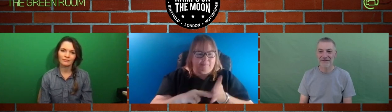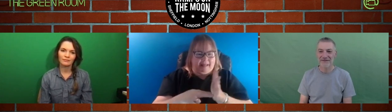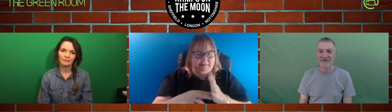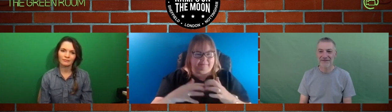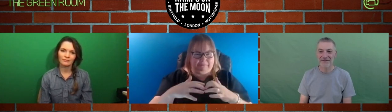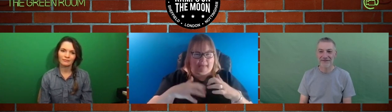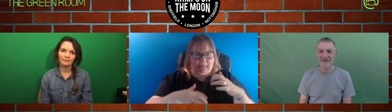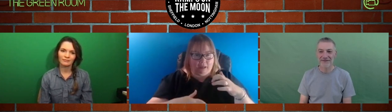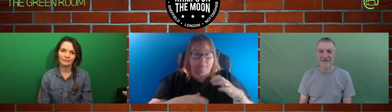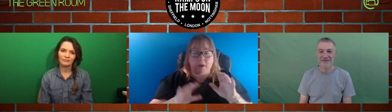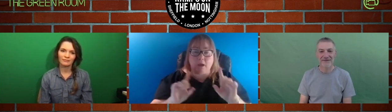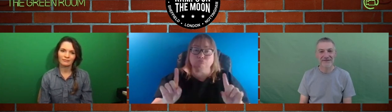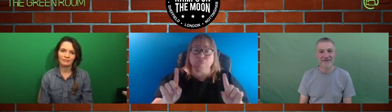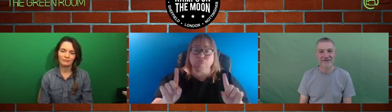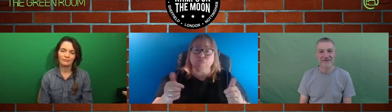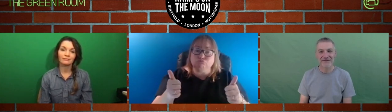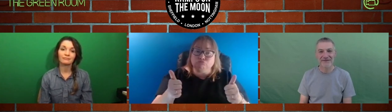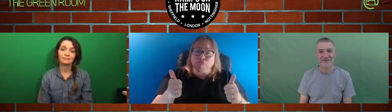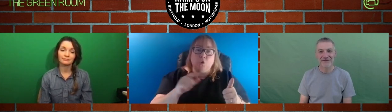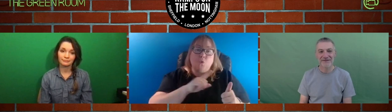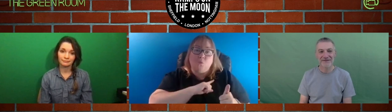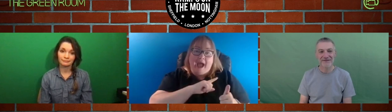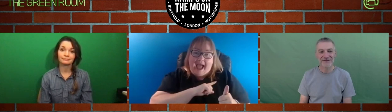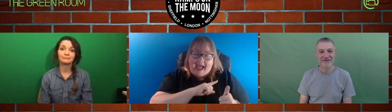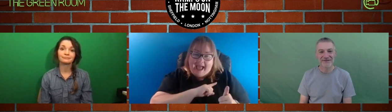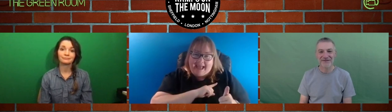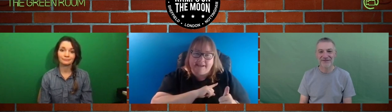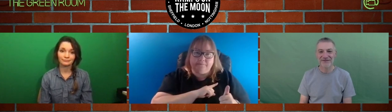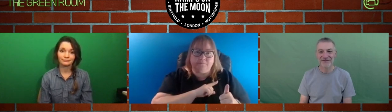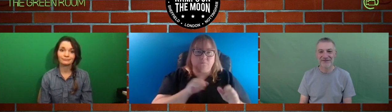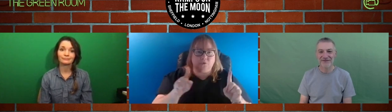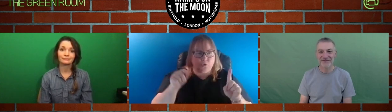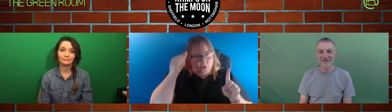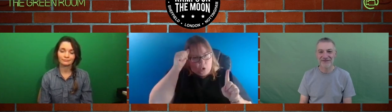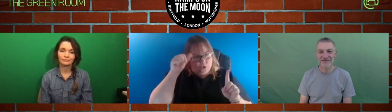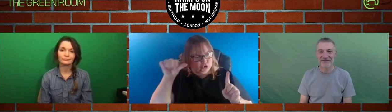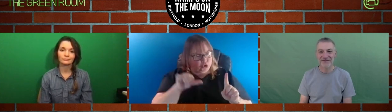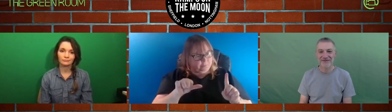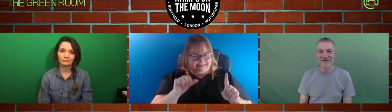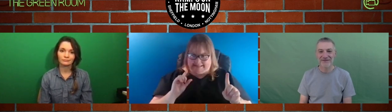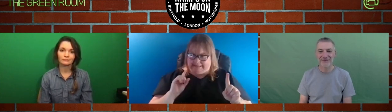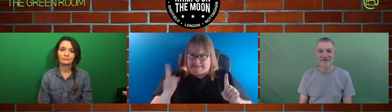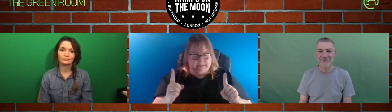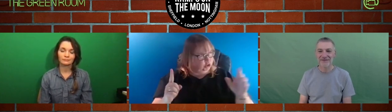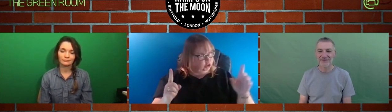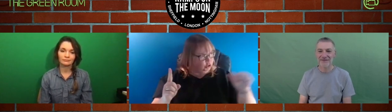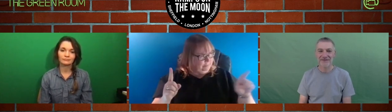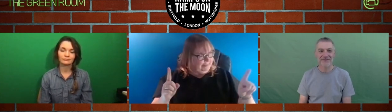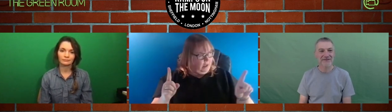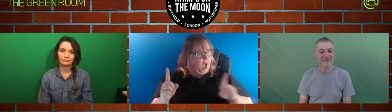because it means that you both know where each other are meant to be, you both know that you're supporting each other to be